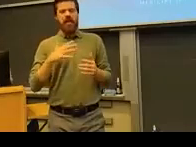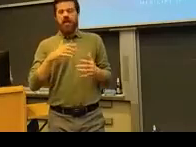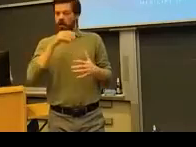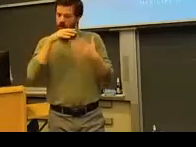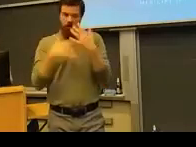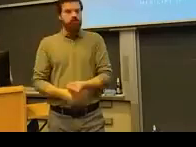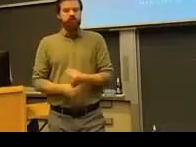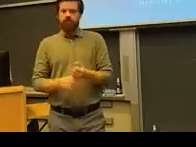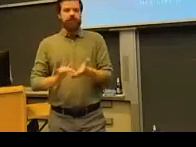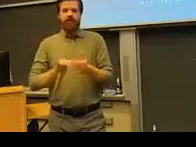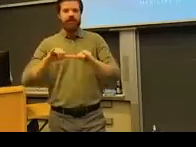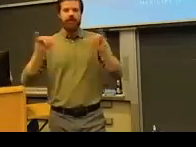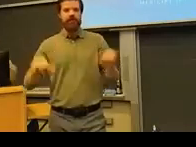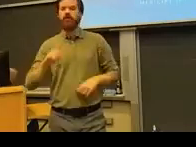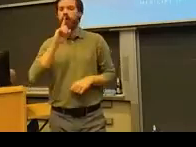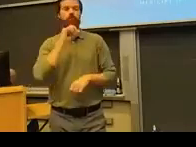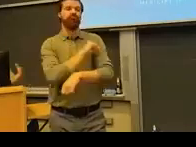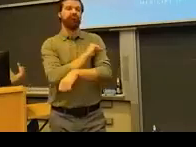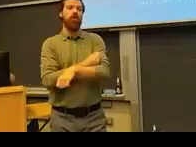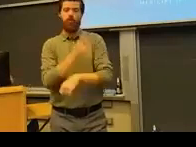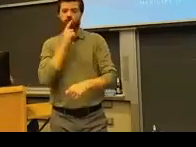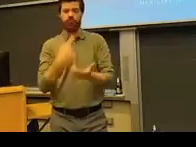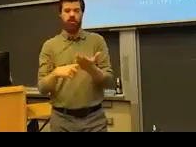system not just here at strong they'll talk about wherever they've lived they've really